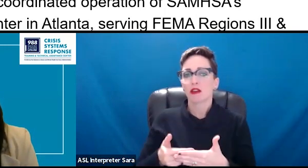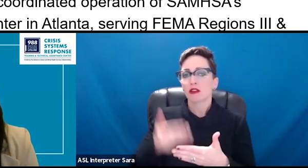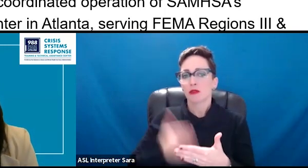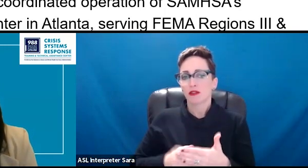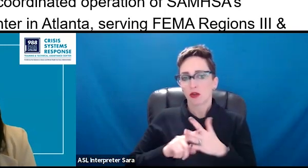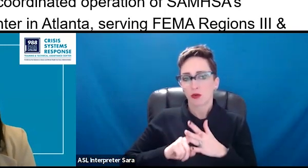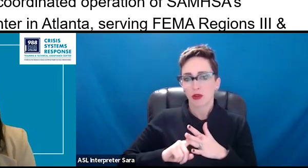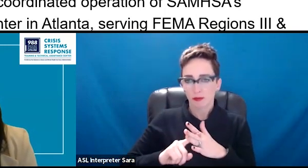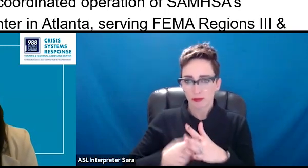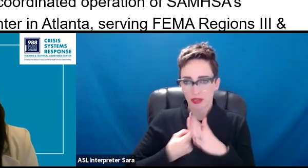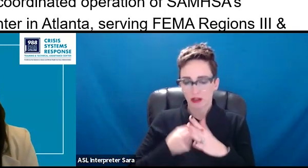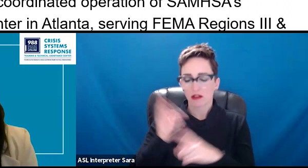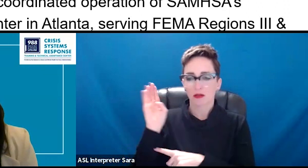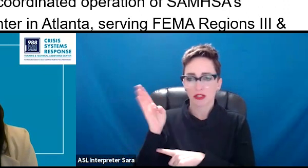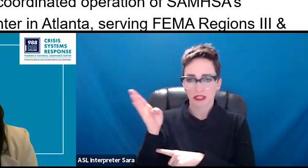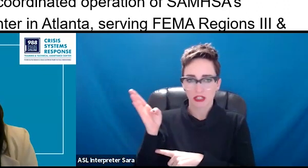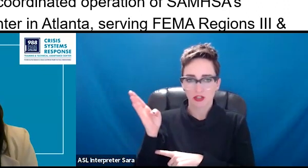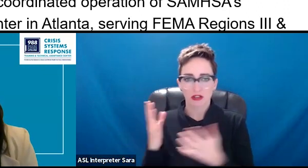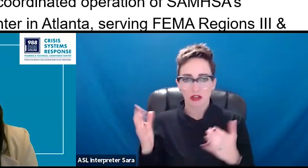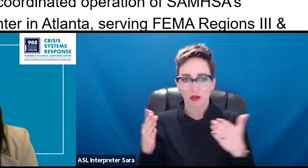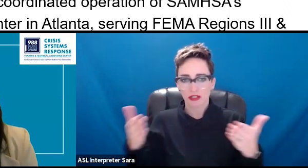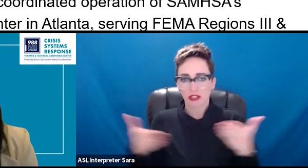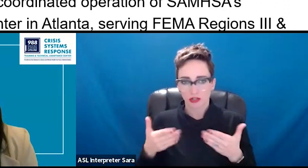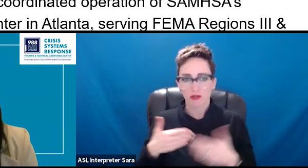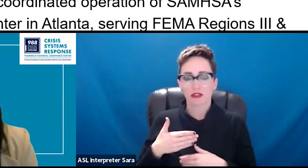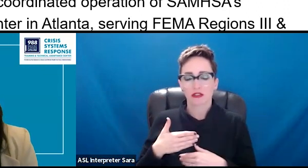a presentation portion, I would like to introduce Jill Mays.